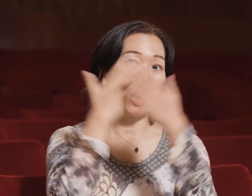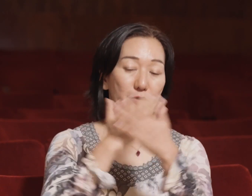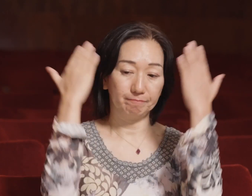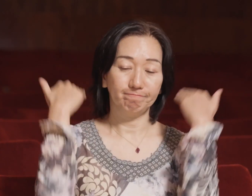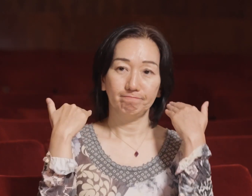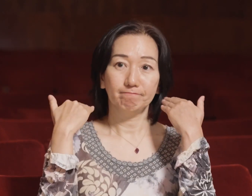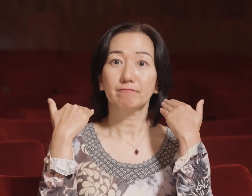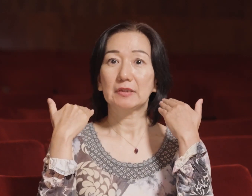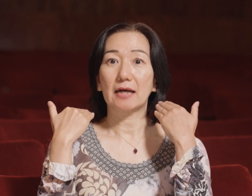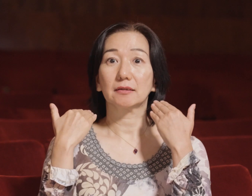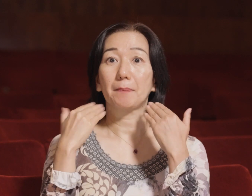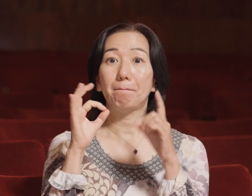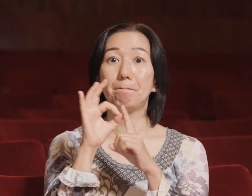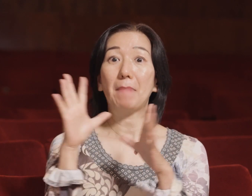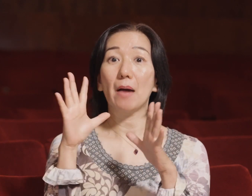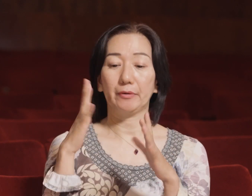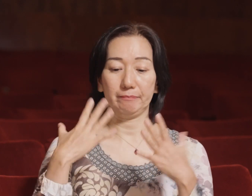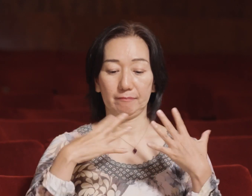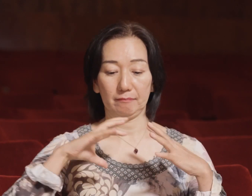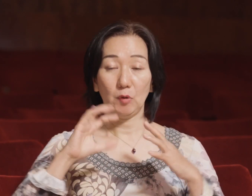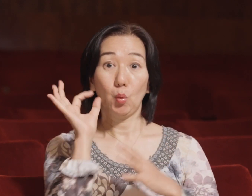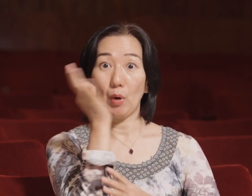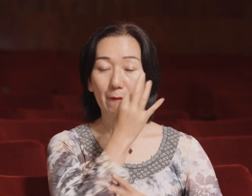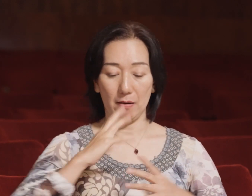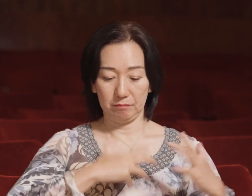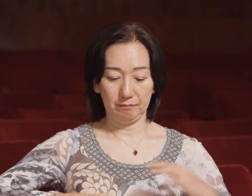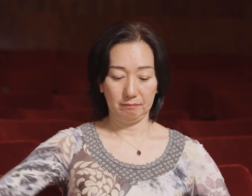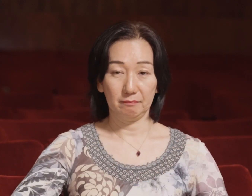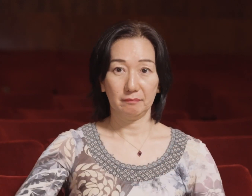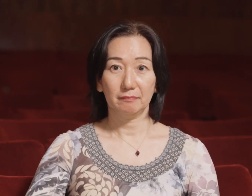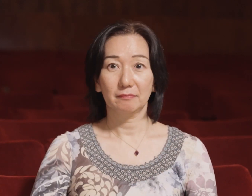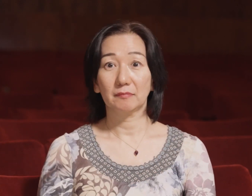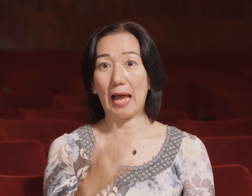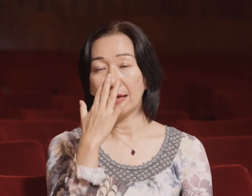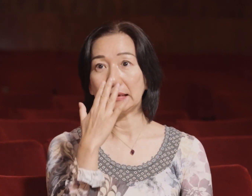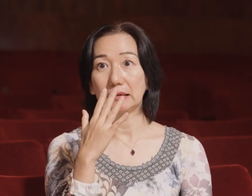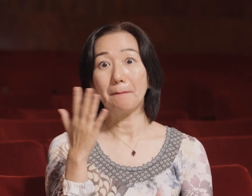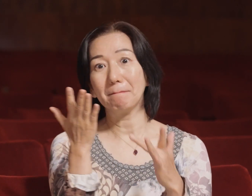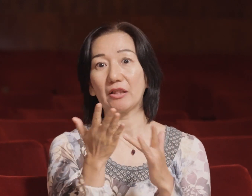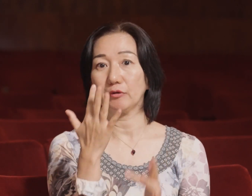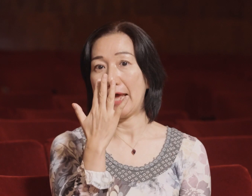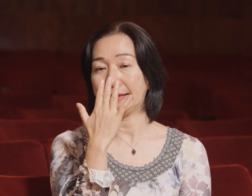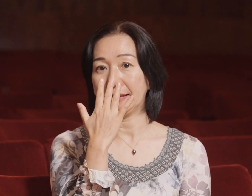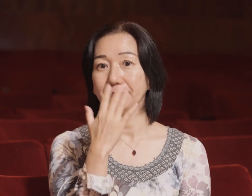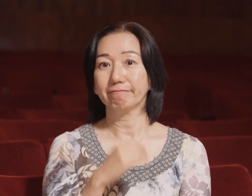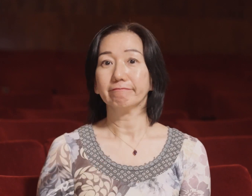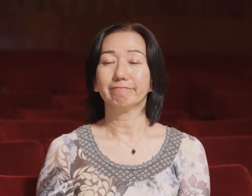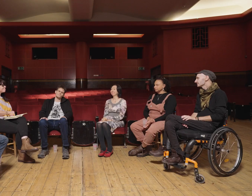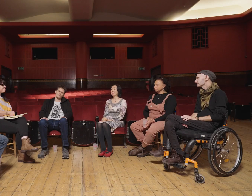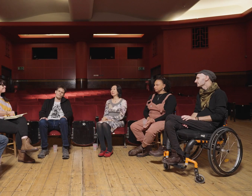I'm an East Asian woman. I have short brown hair. I've got purple flowery dress on and I'm middle-aged.